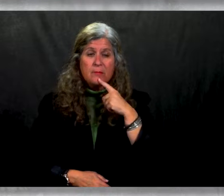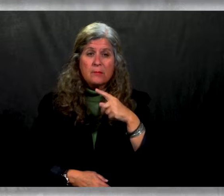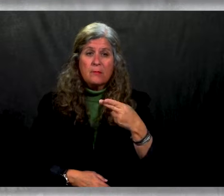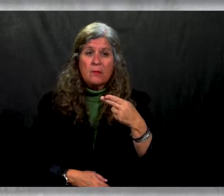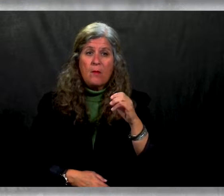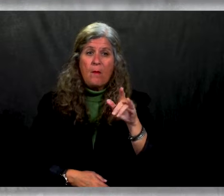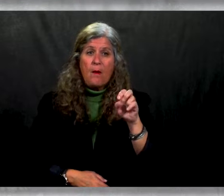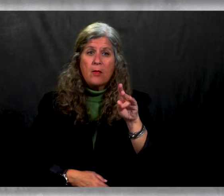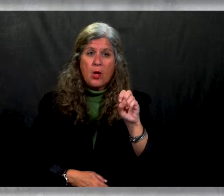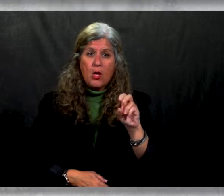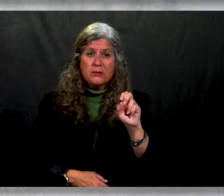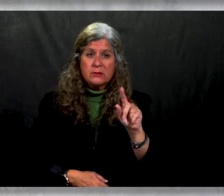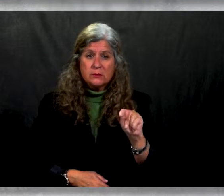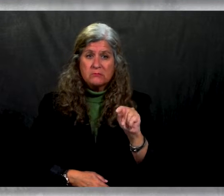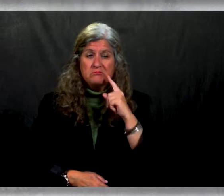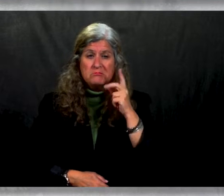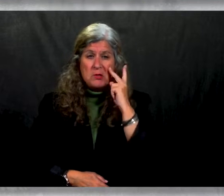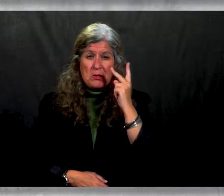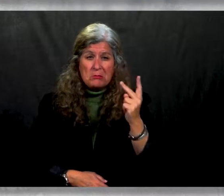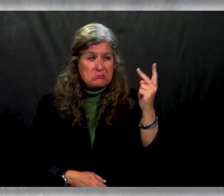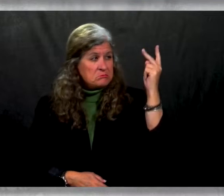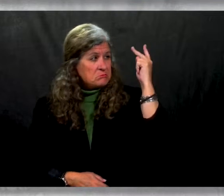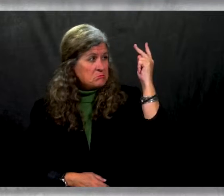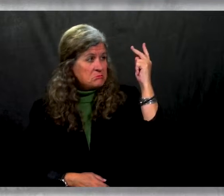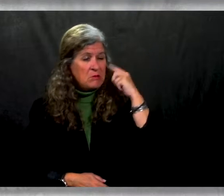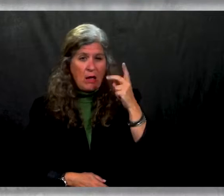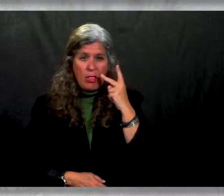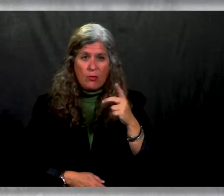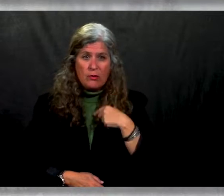by visiting our two student reporters in the field.